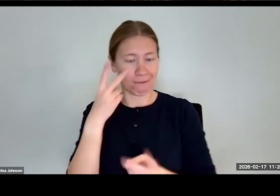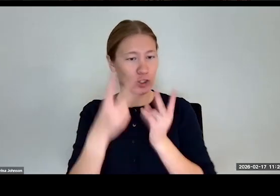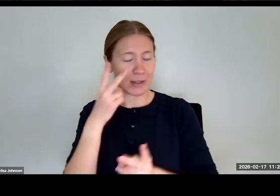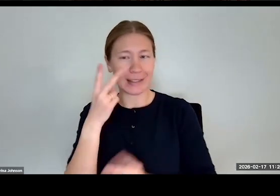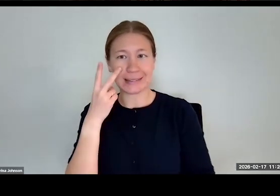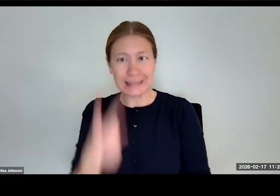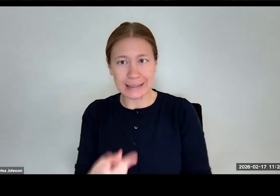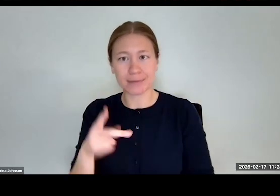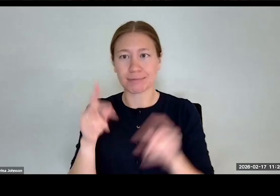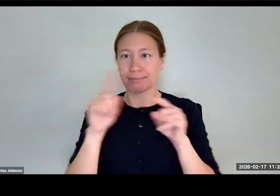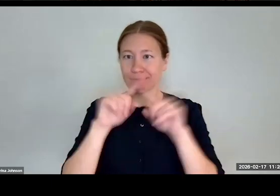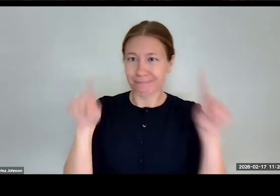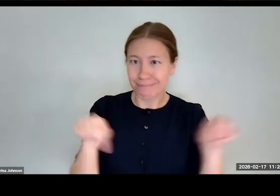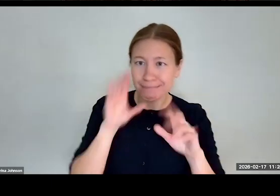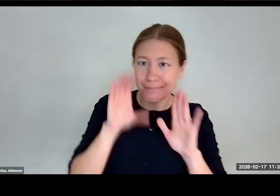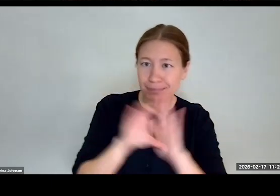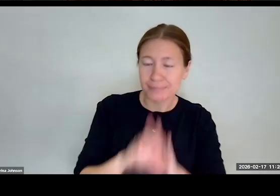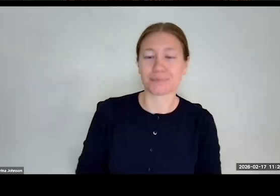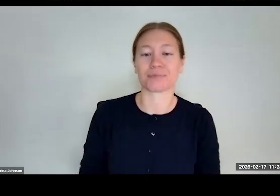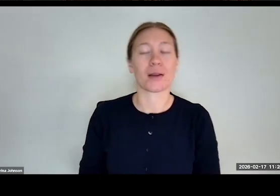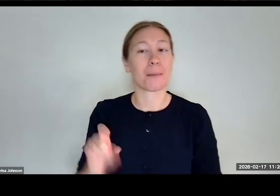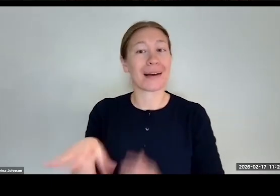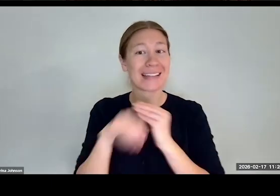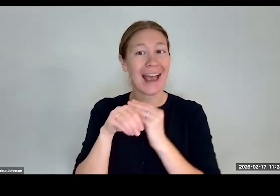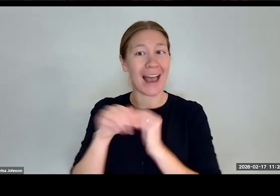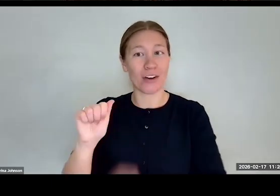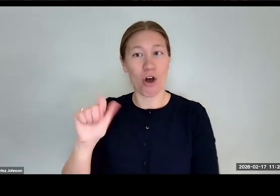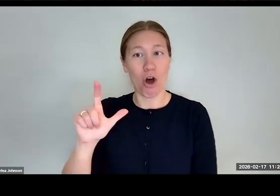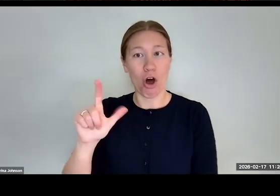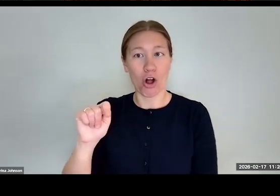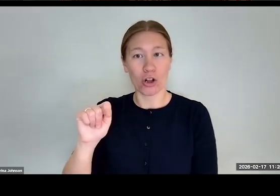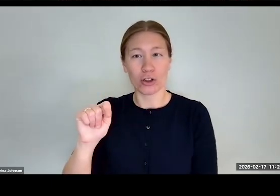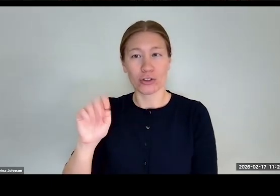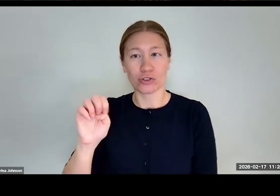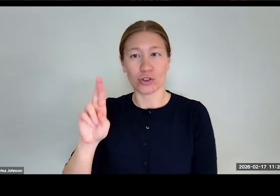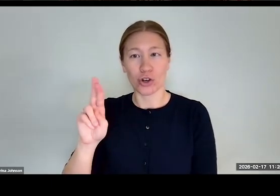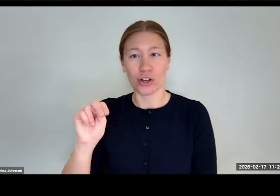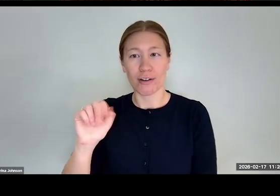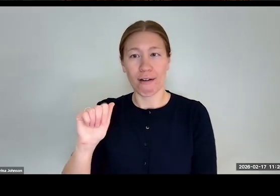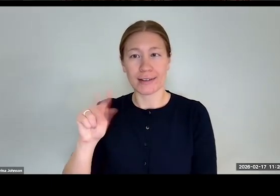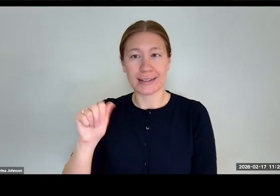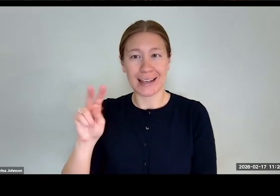to add alternative text which describes what is in the image to our images. The second kind of image